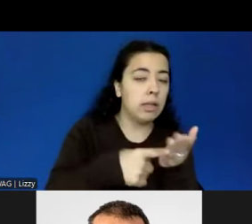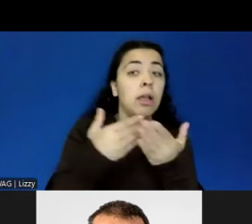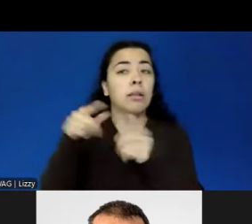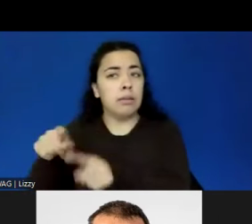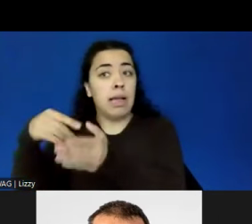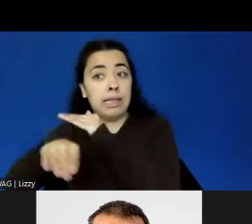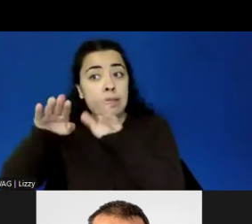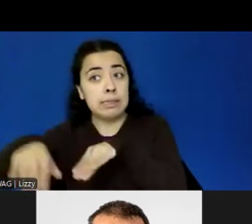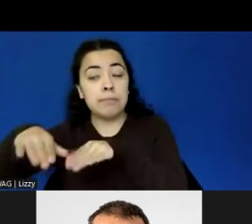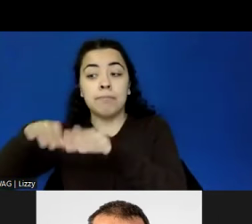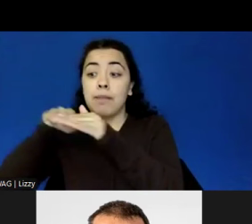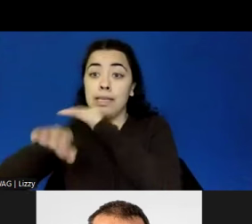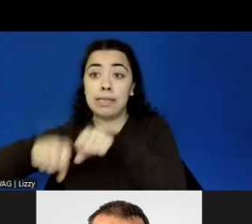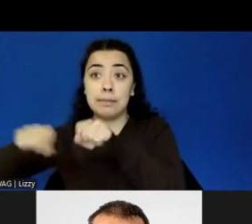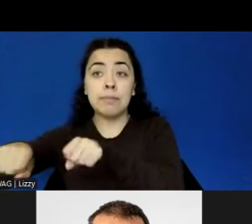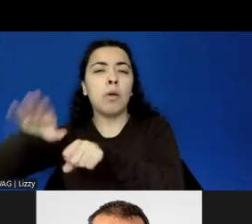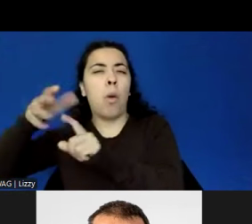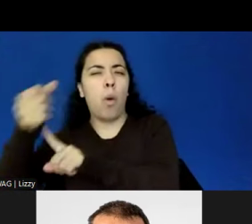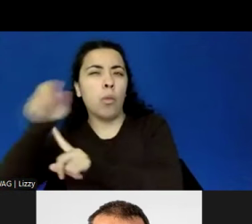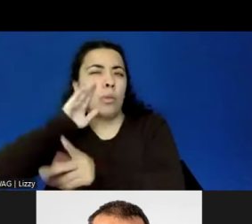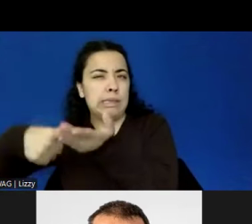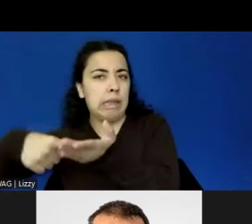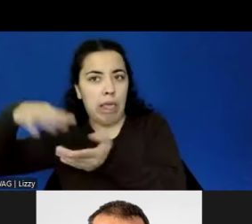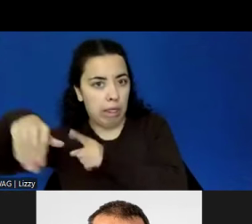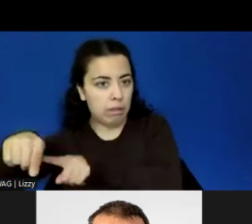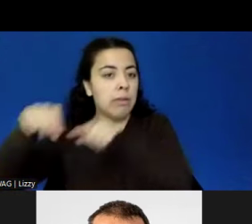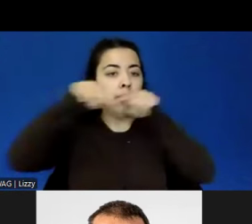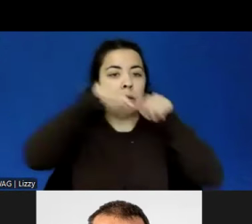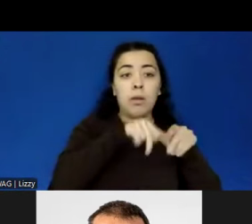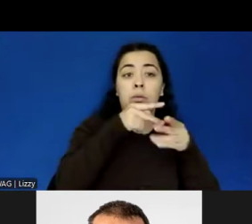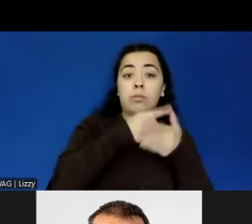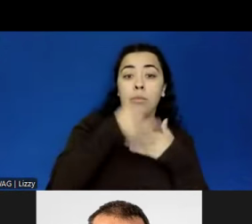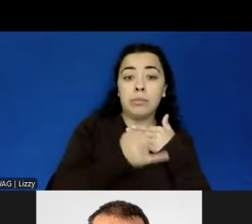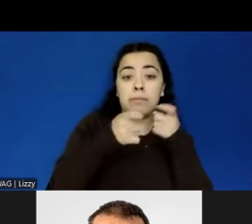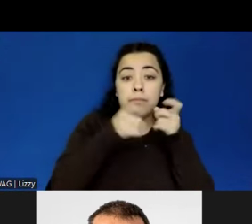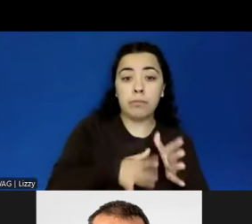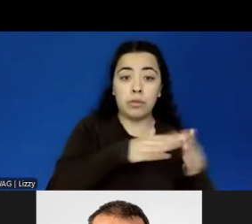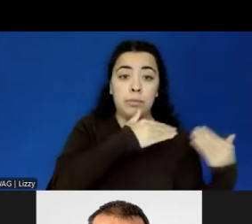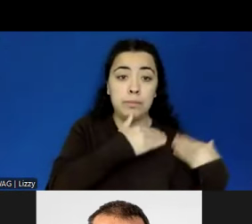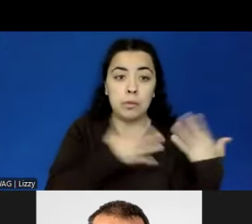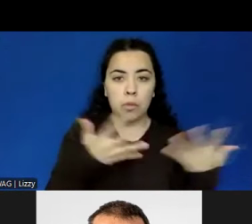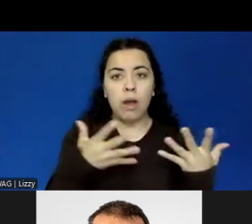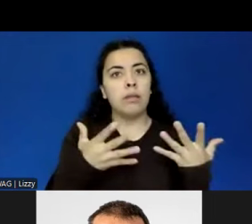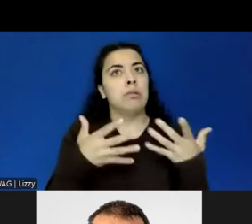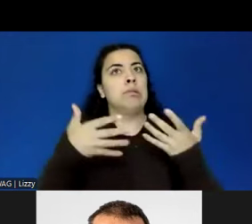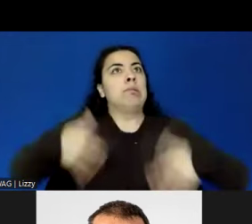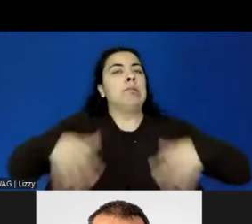of their responsibilities. Project managers, product owners have a lot of involvement in the